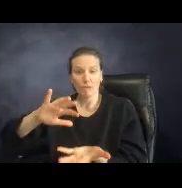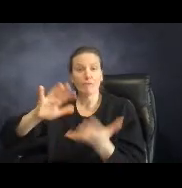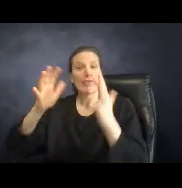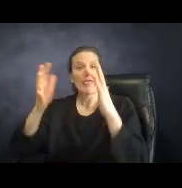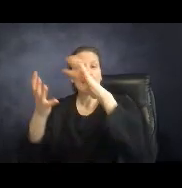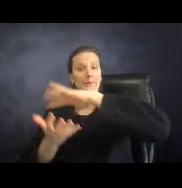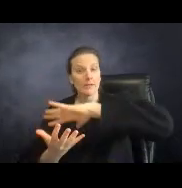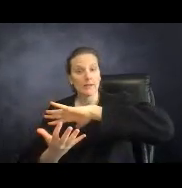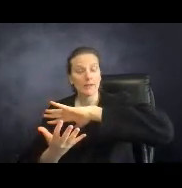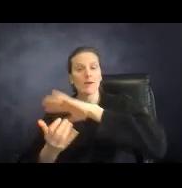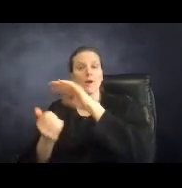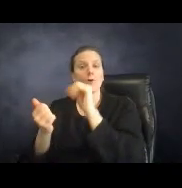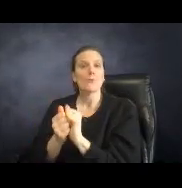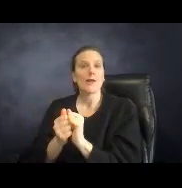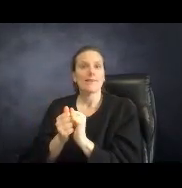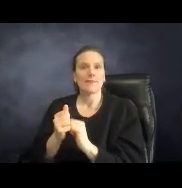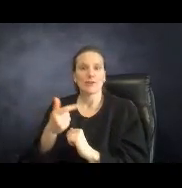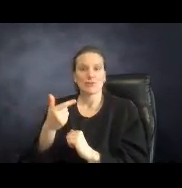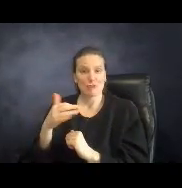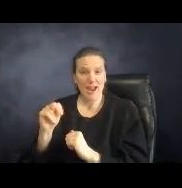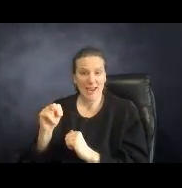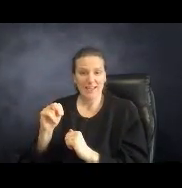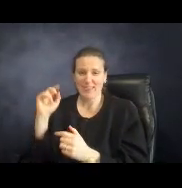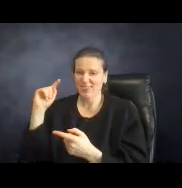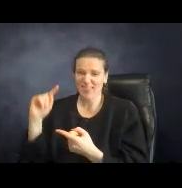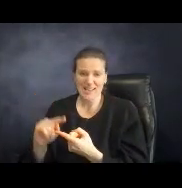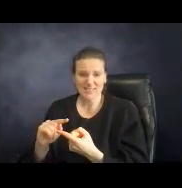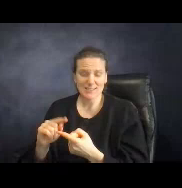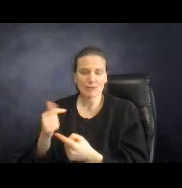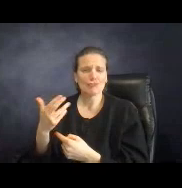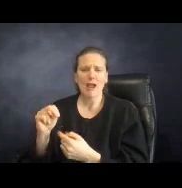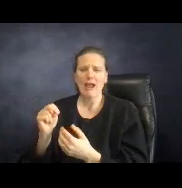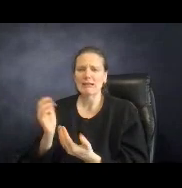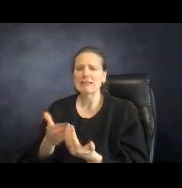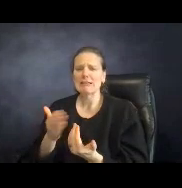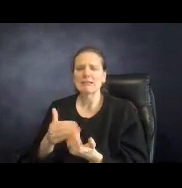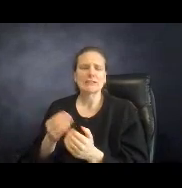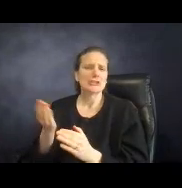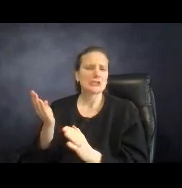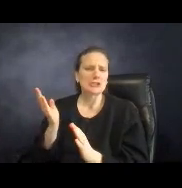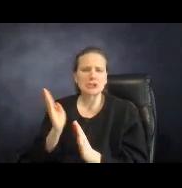as far as the grains go. And you know, grains are easy. They're cheap, they fill us up.